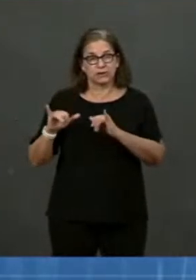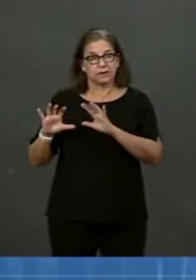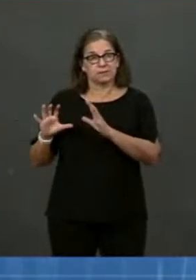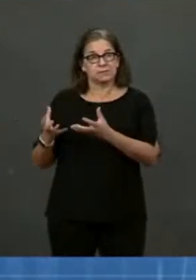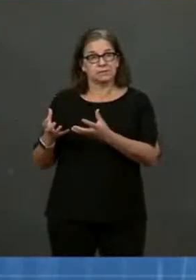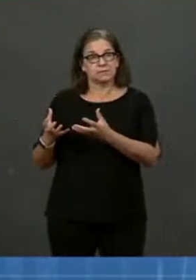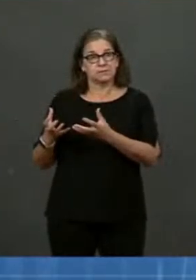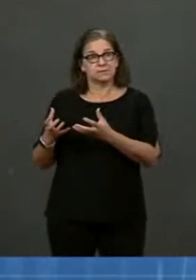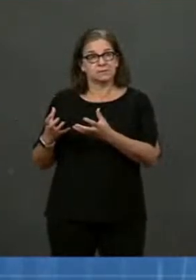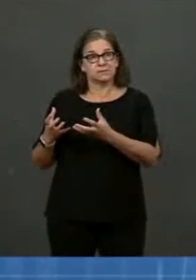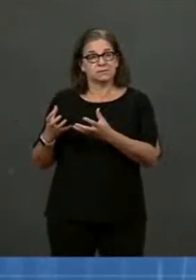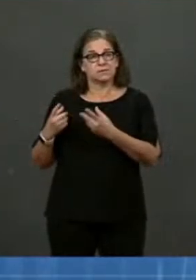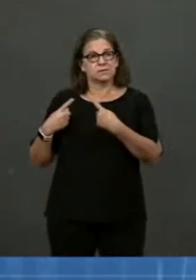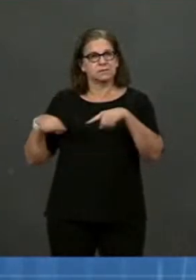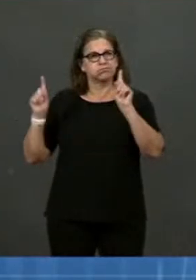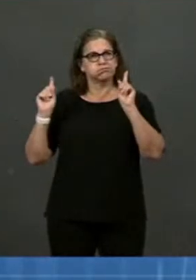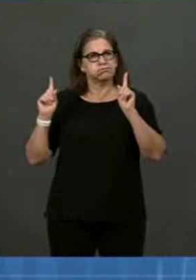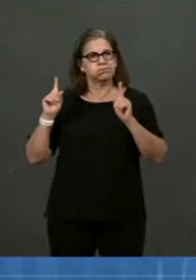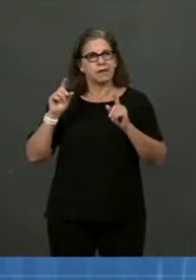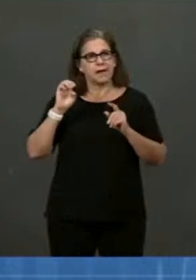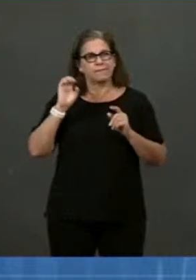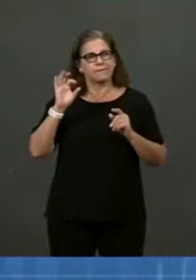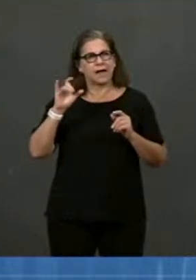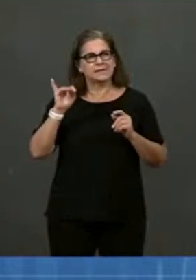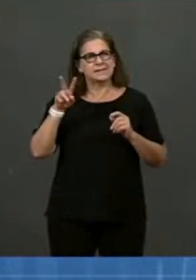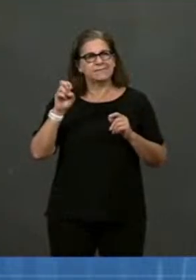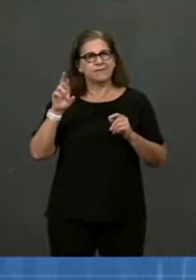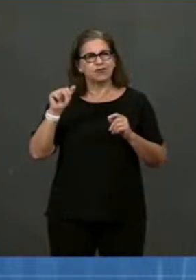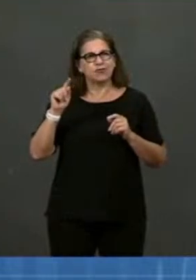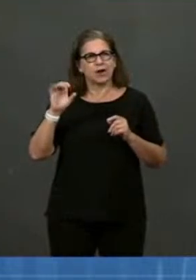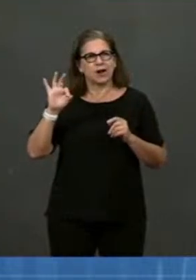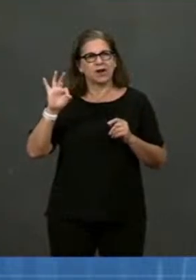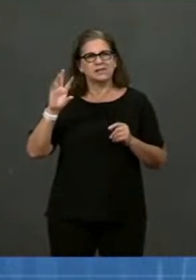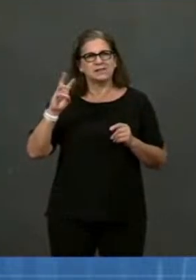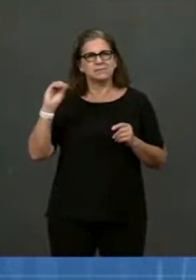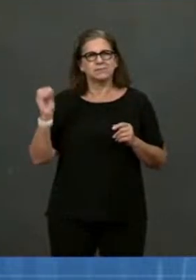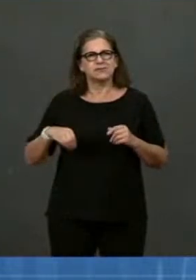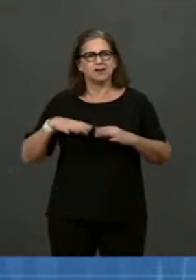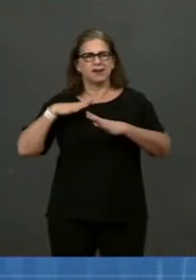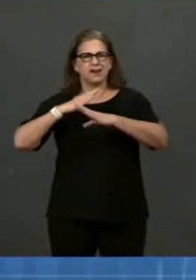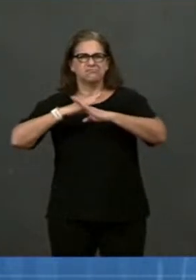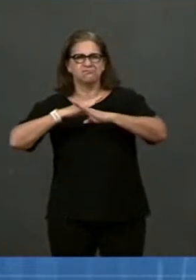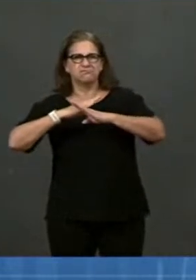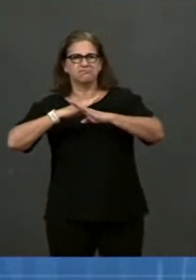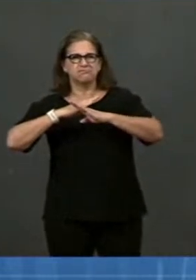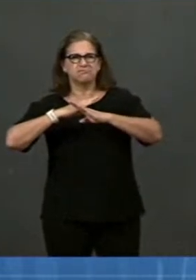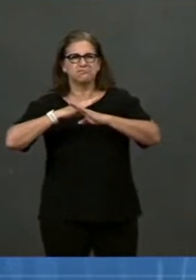30 MICRO GRAM BOOSTER. THEY HAD A RELATIVE VACCINE